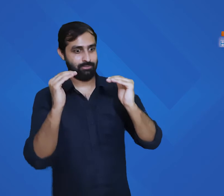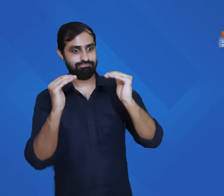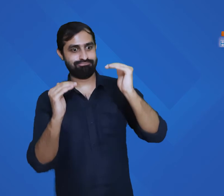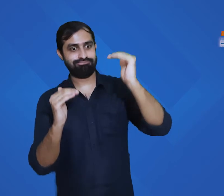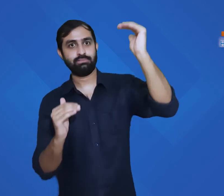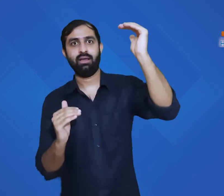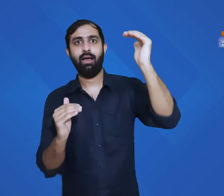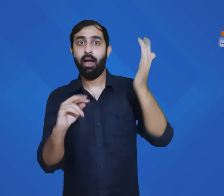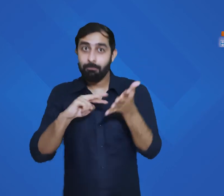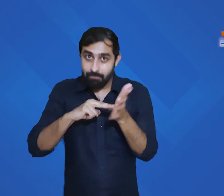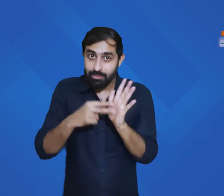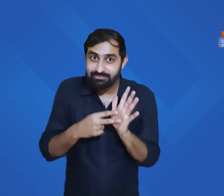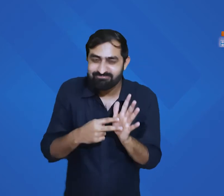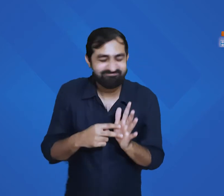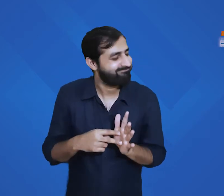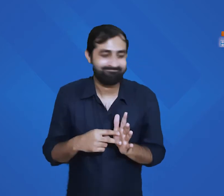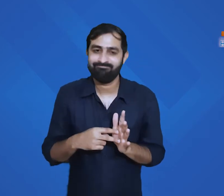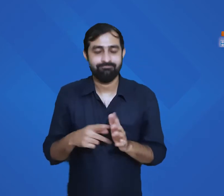This inequality was far and wide.